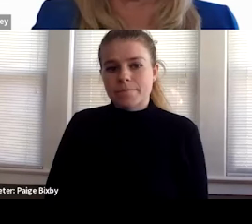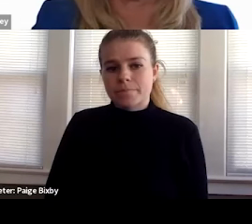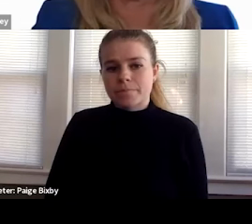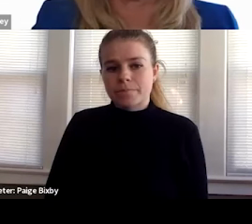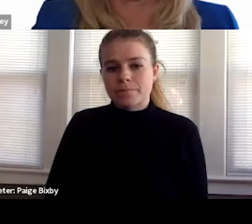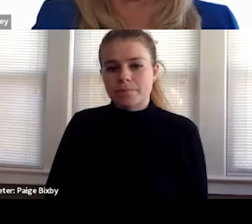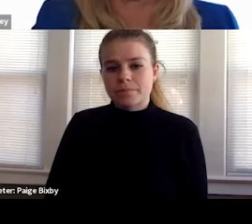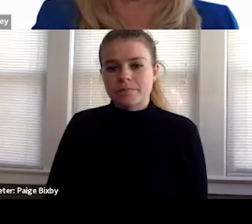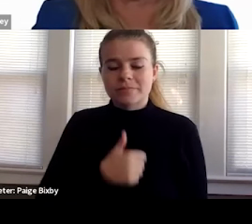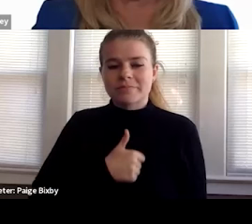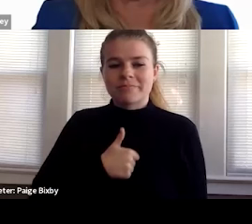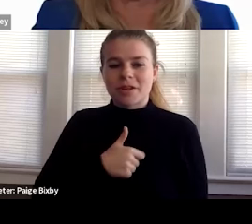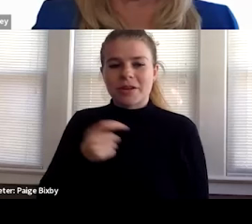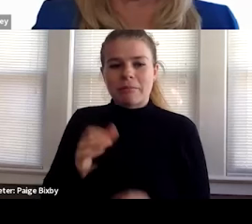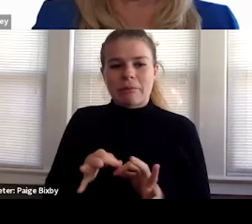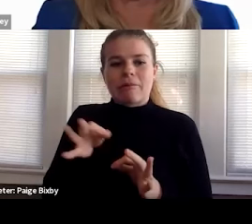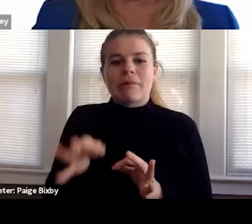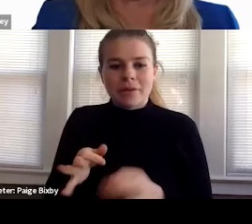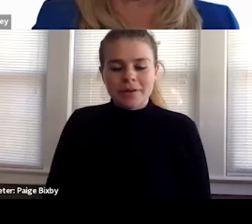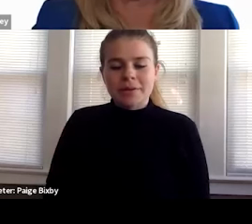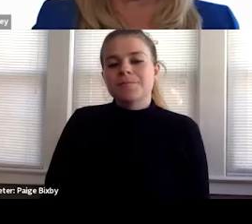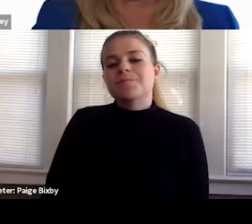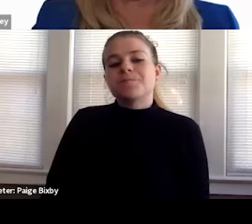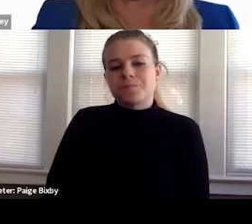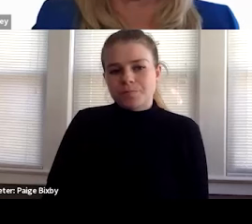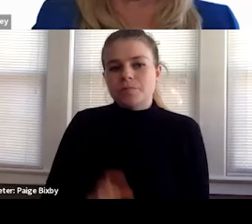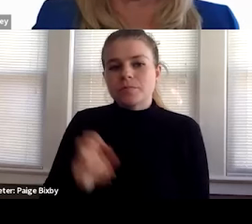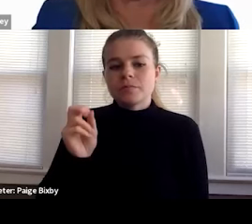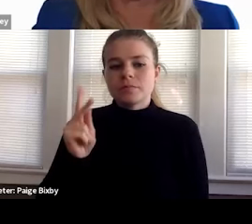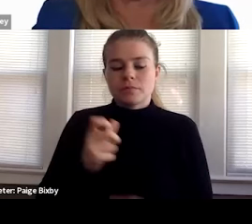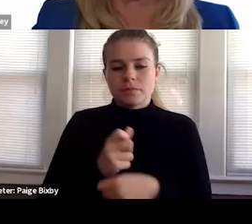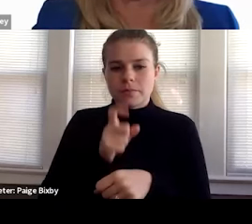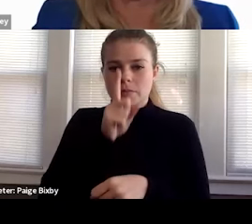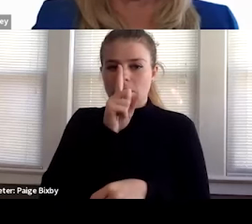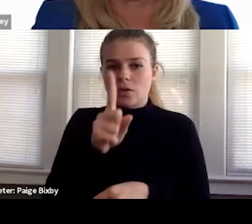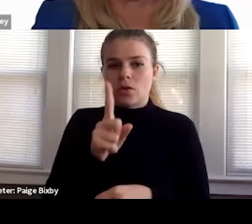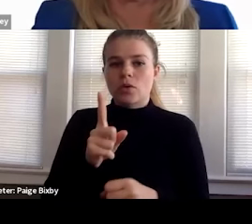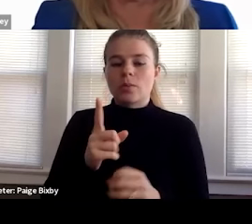Sorry about that slight delay. All right, so to make sure we are being as objective as possible,